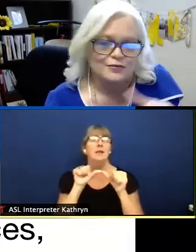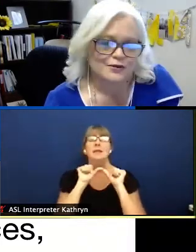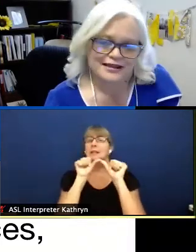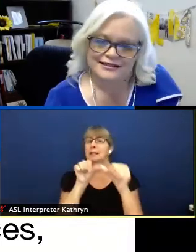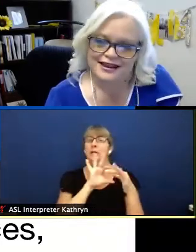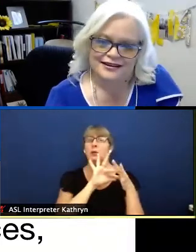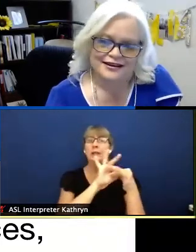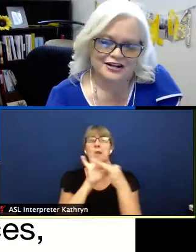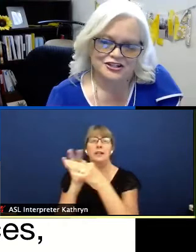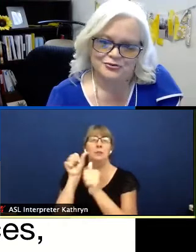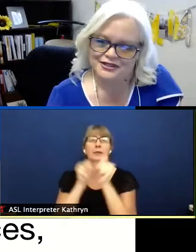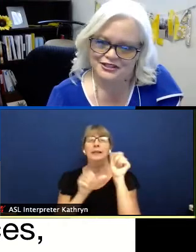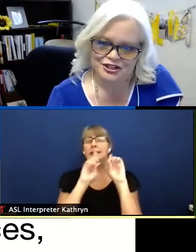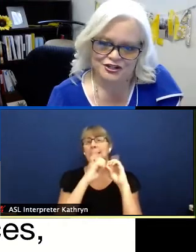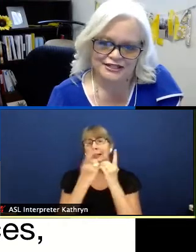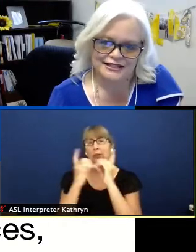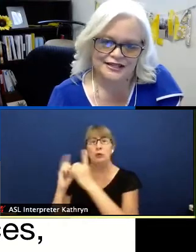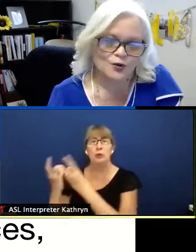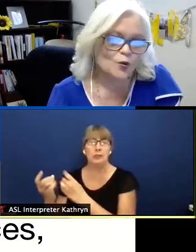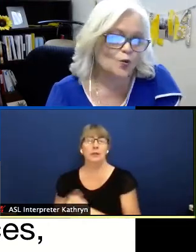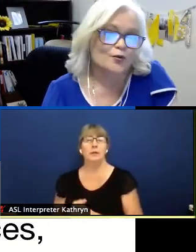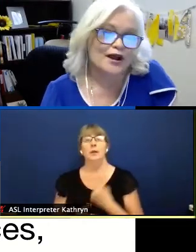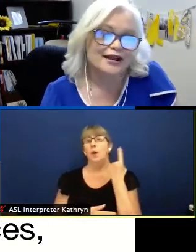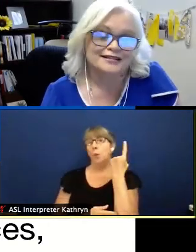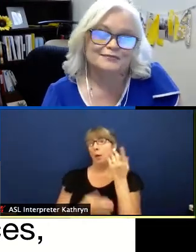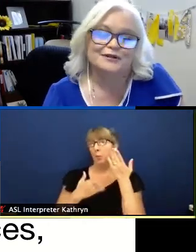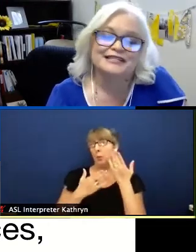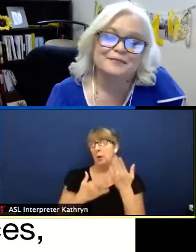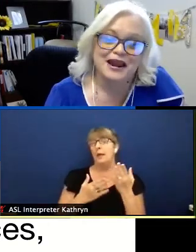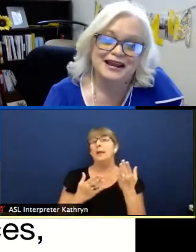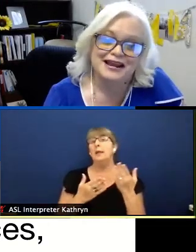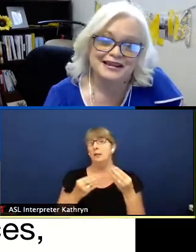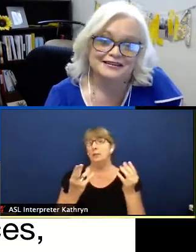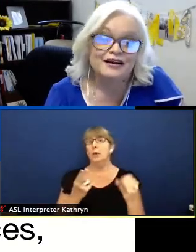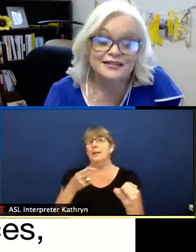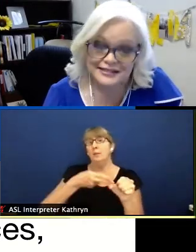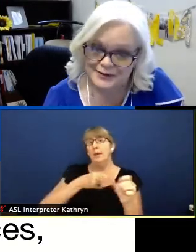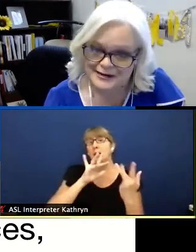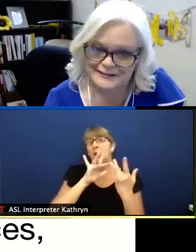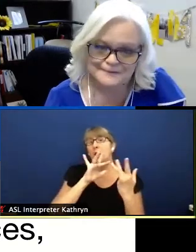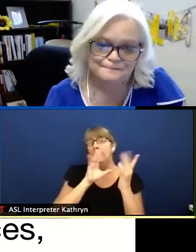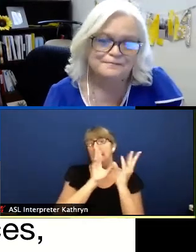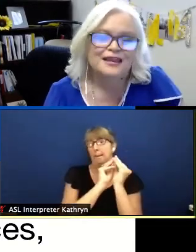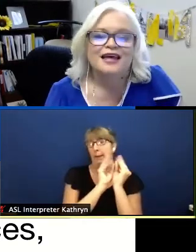maintain connection with the district's. One way is participating in contacts meetings.